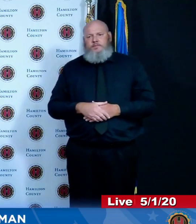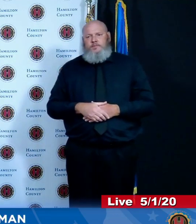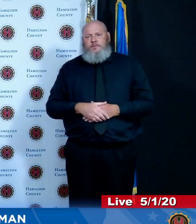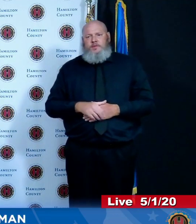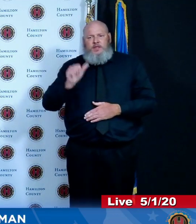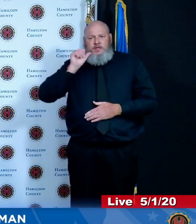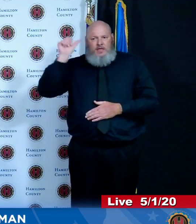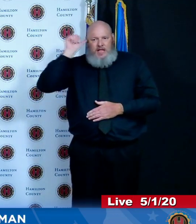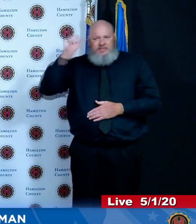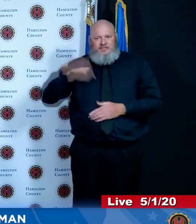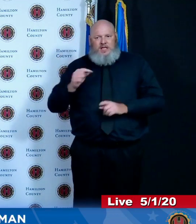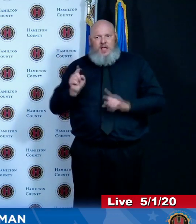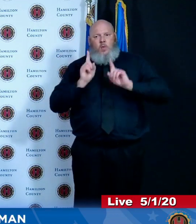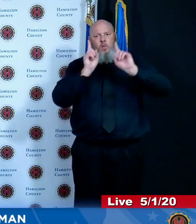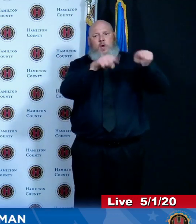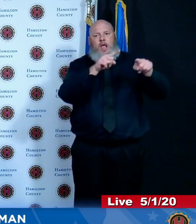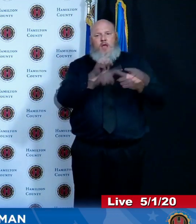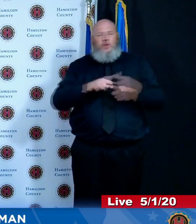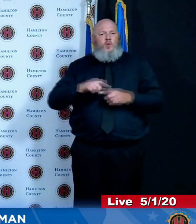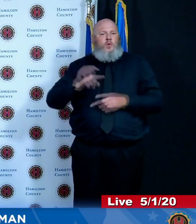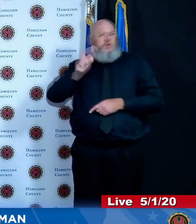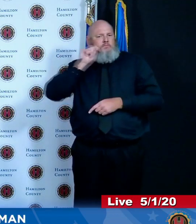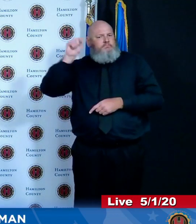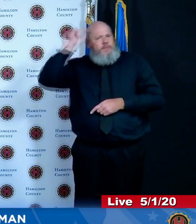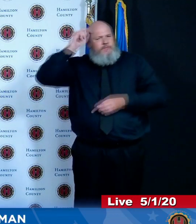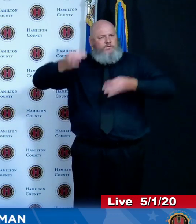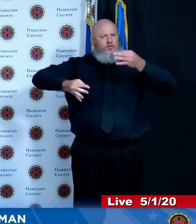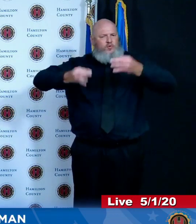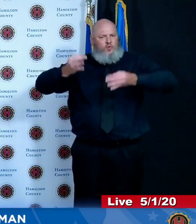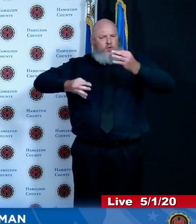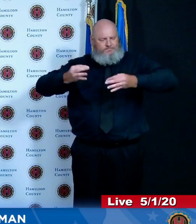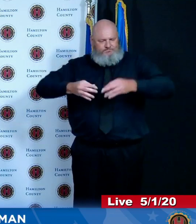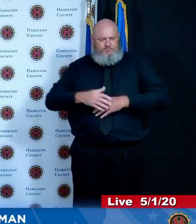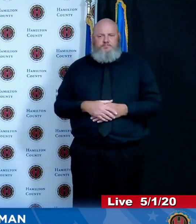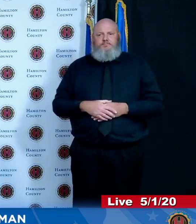Williams and they did have one employee test positive I was very impressed with